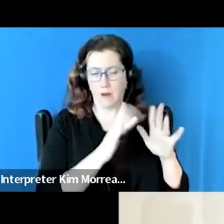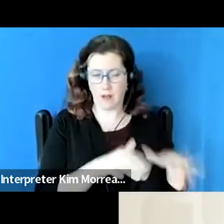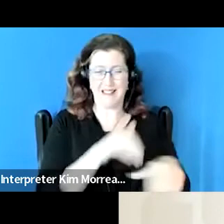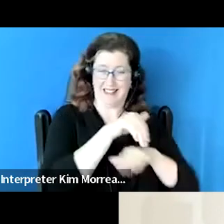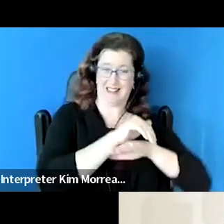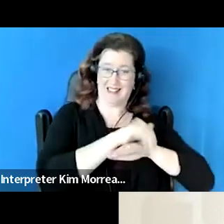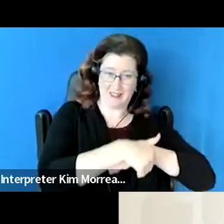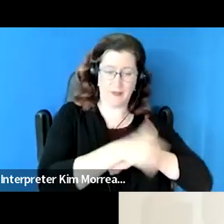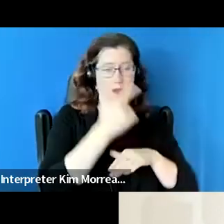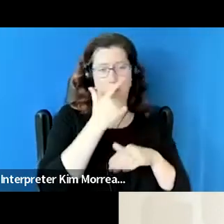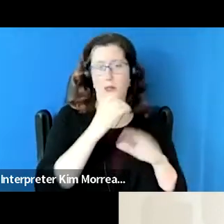'cause they don't have interruptions.